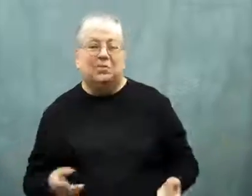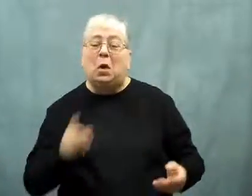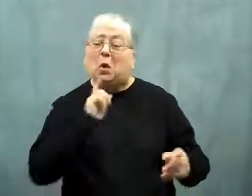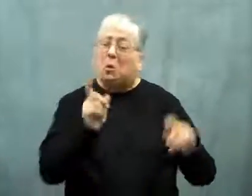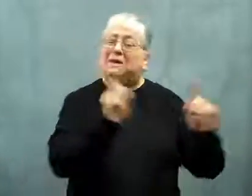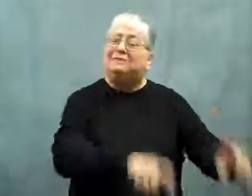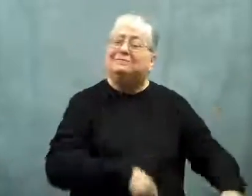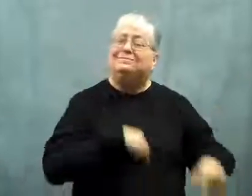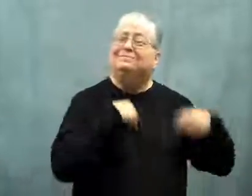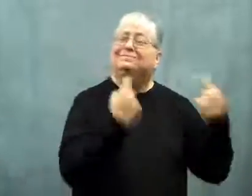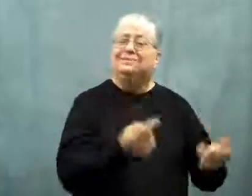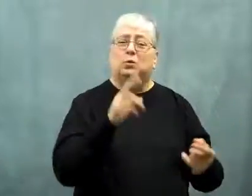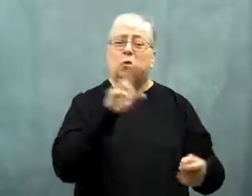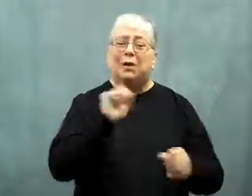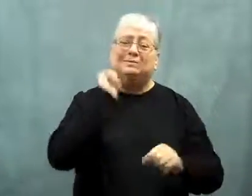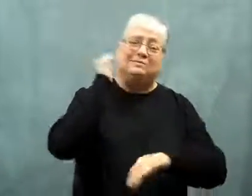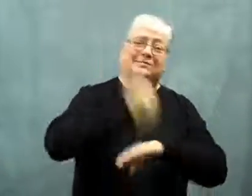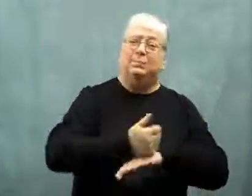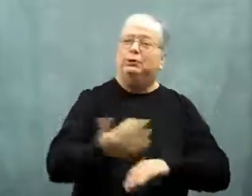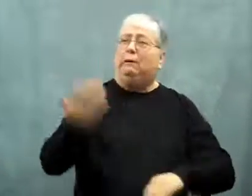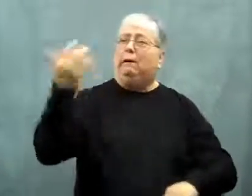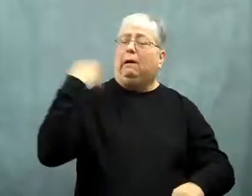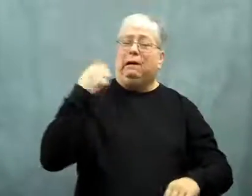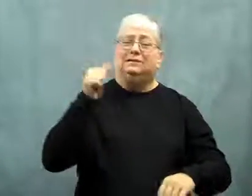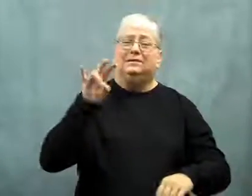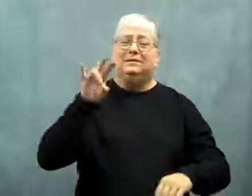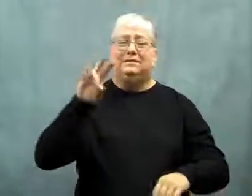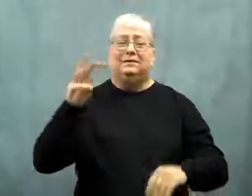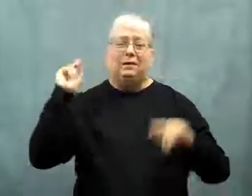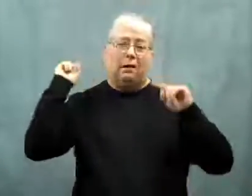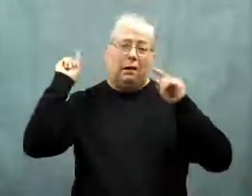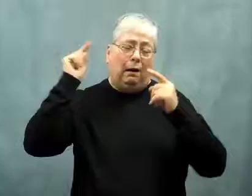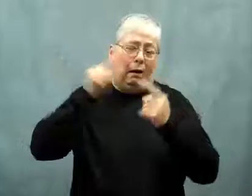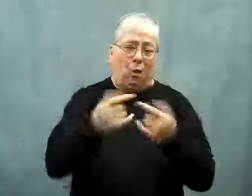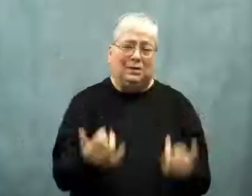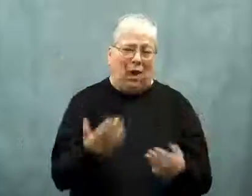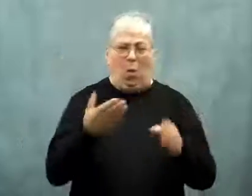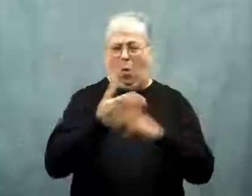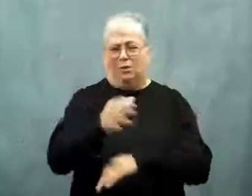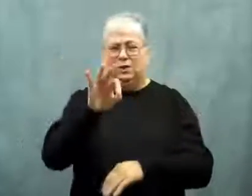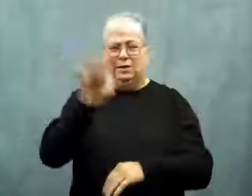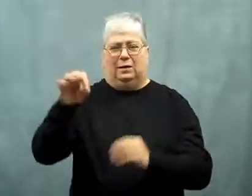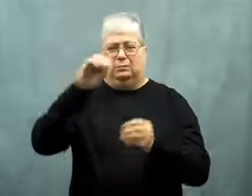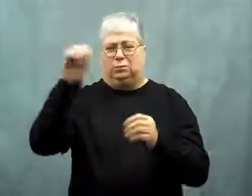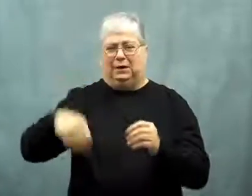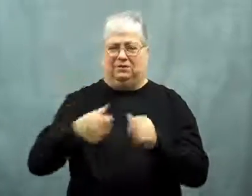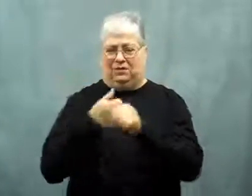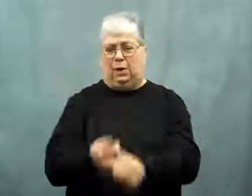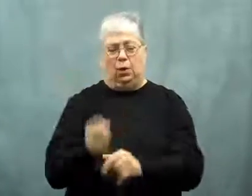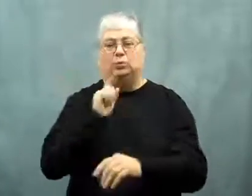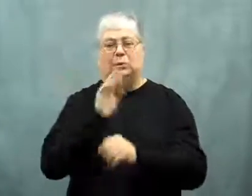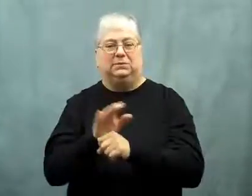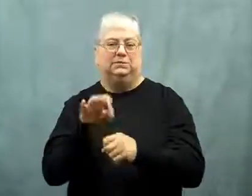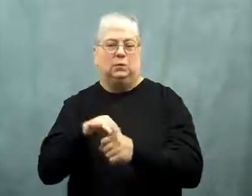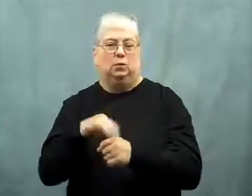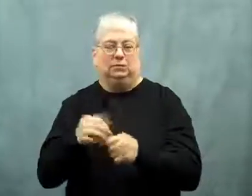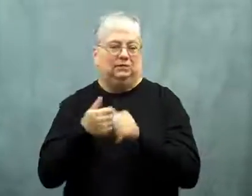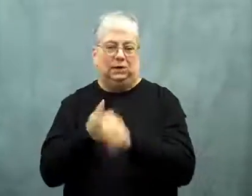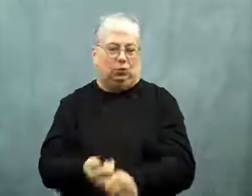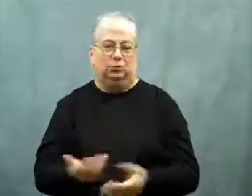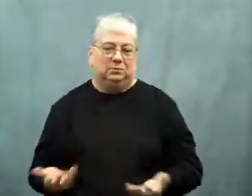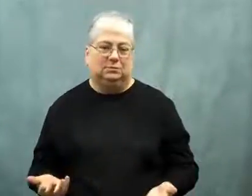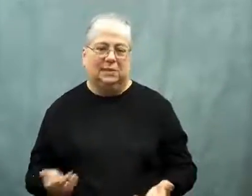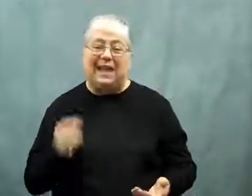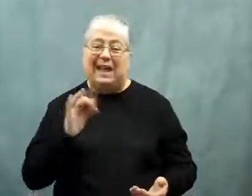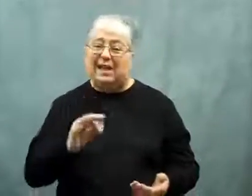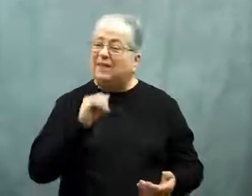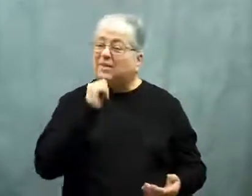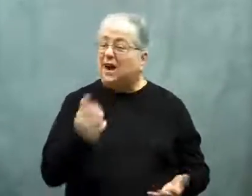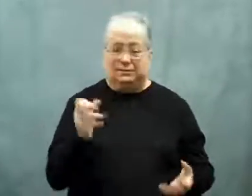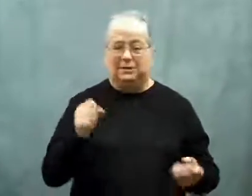Since the establishment of the U.S., over 99% of electors have voted properly.